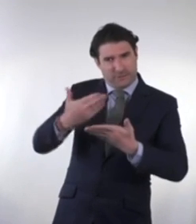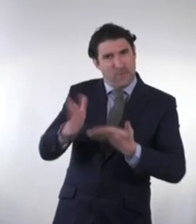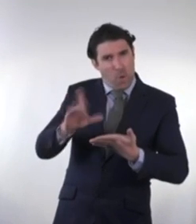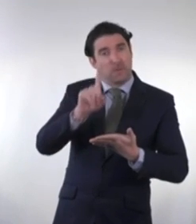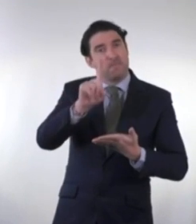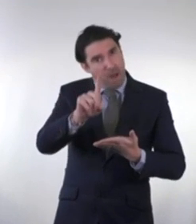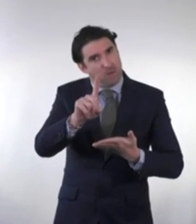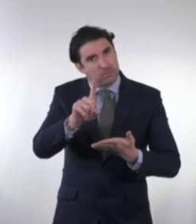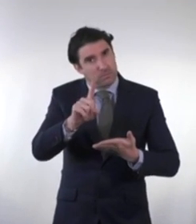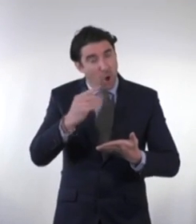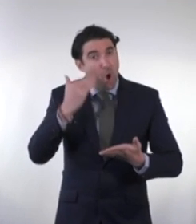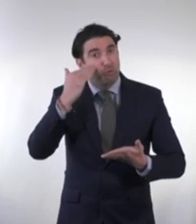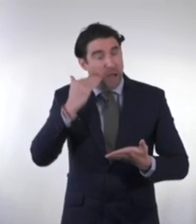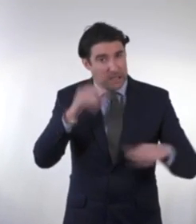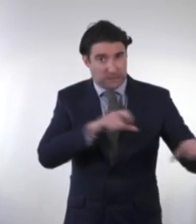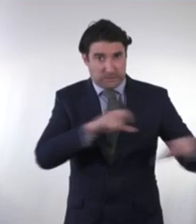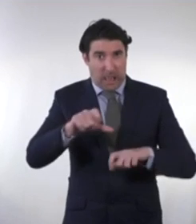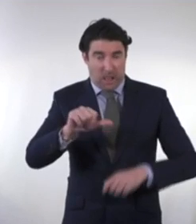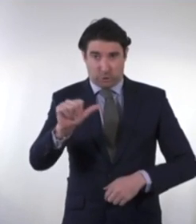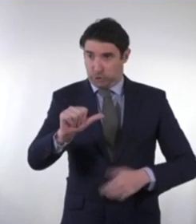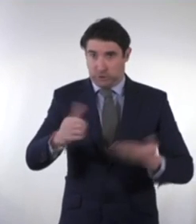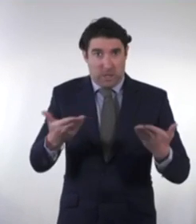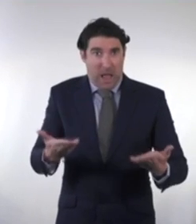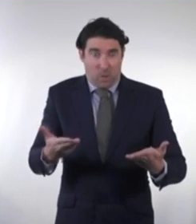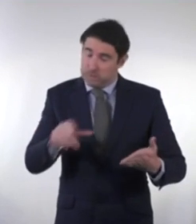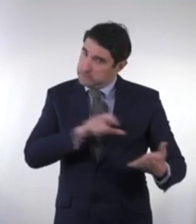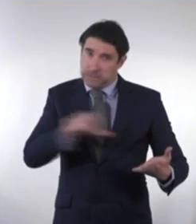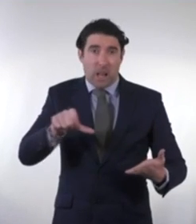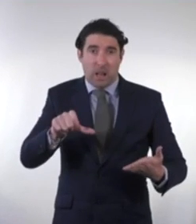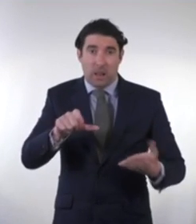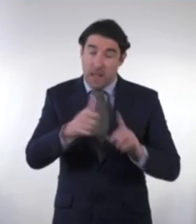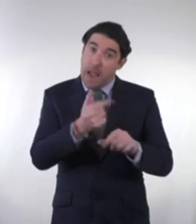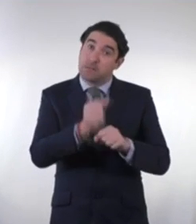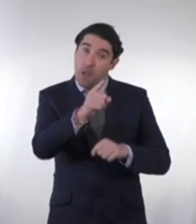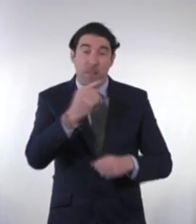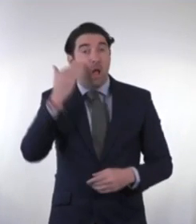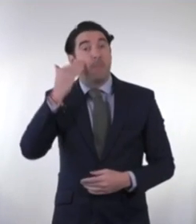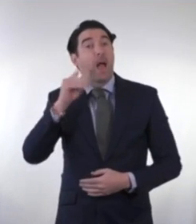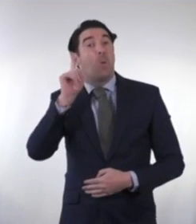engine and make sure that the midlands, the largest regional economy outside of London,